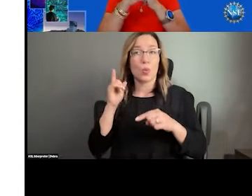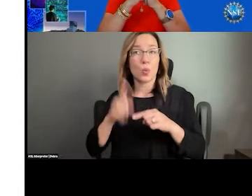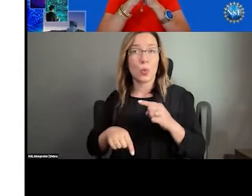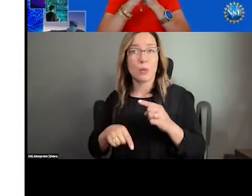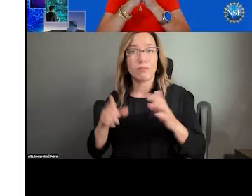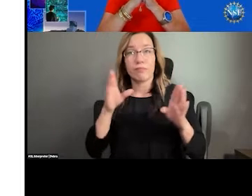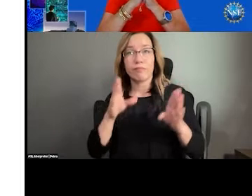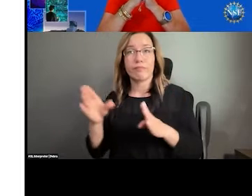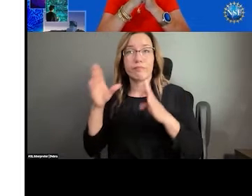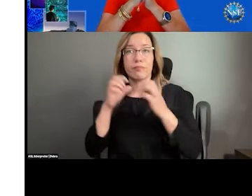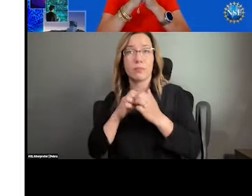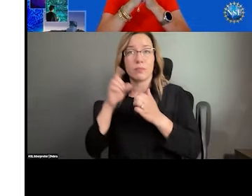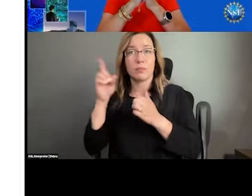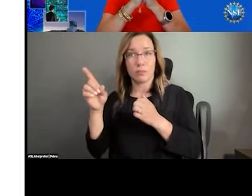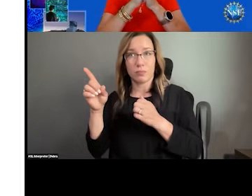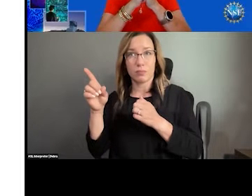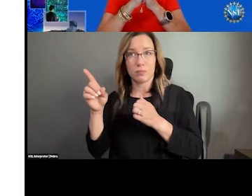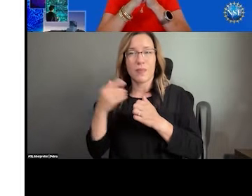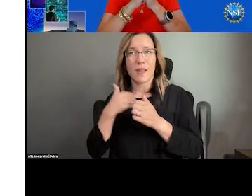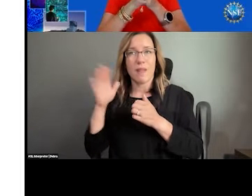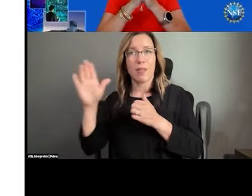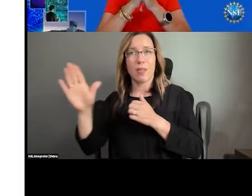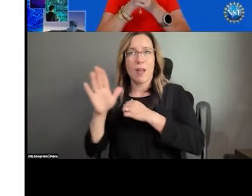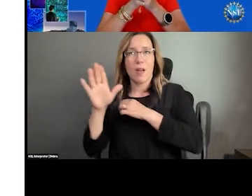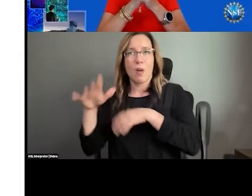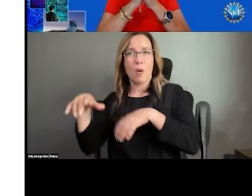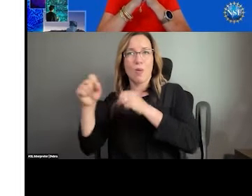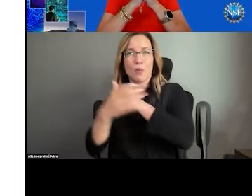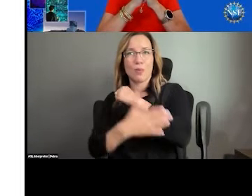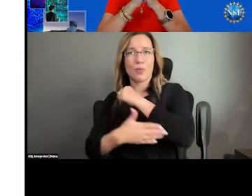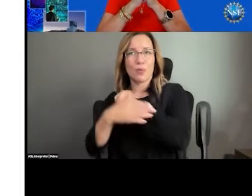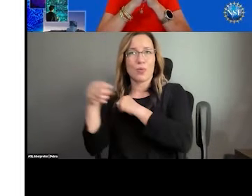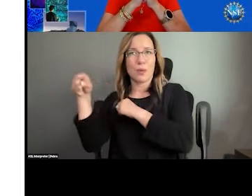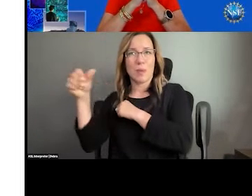that to have the other host country pay. Why the foreign organization or